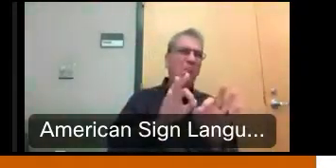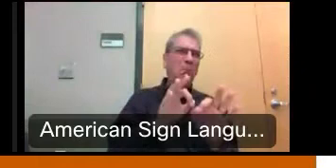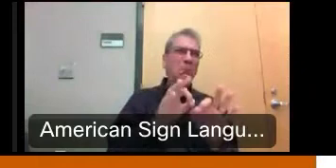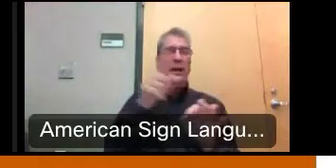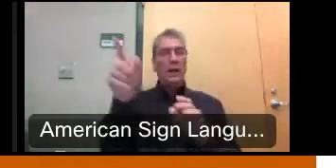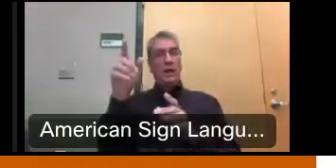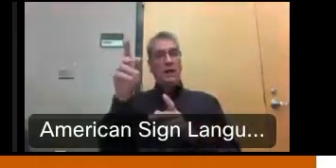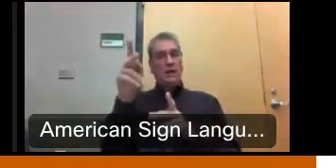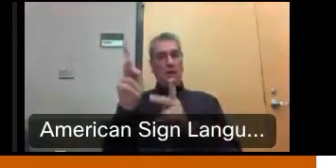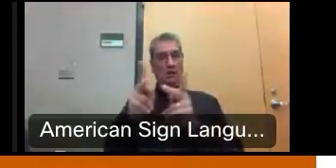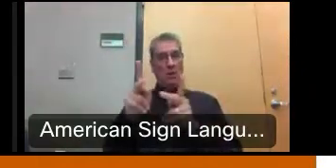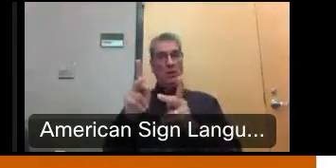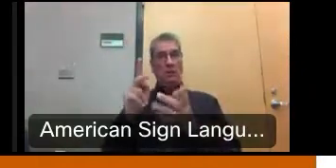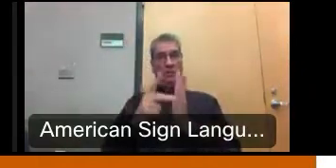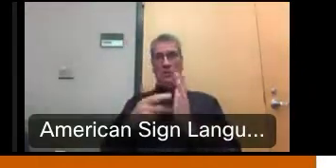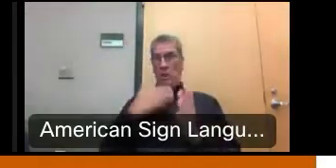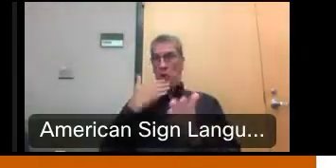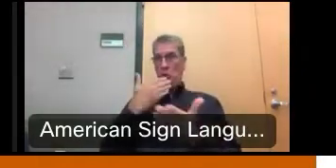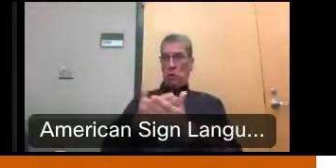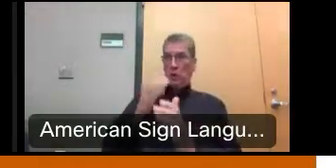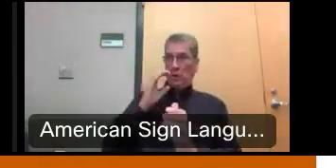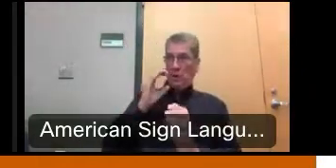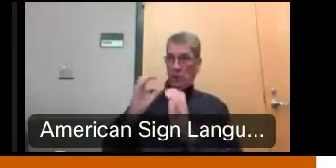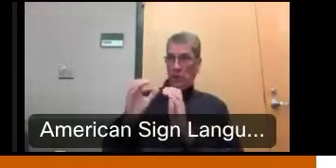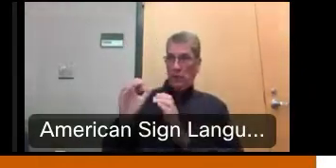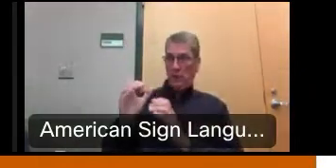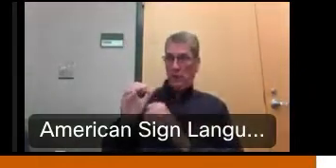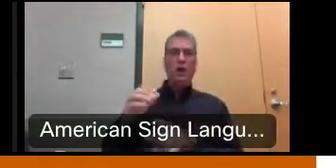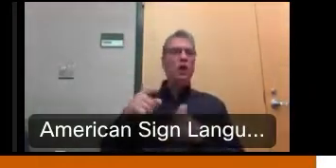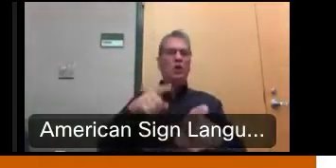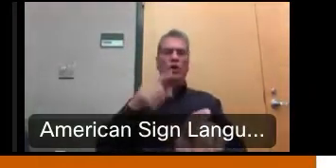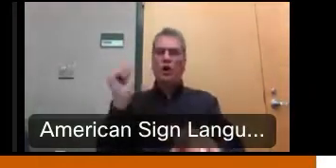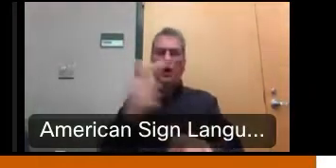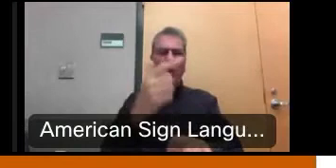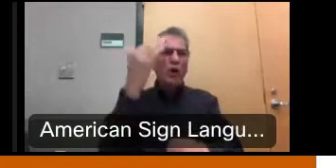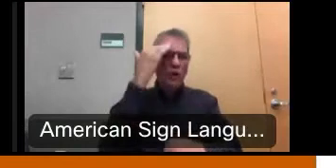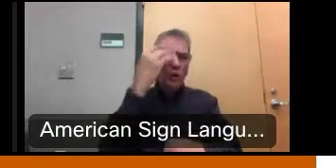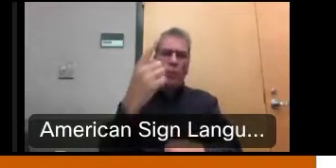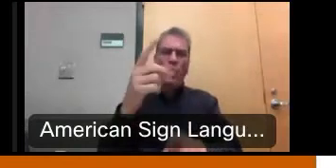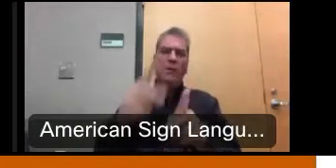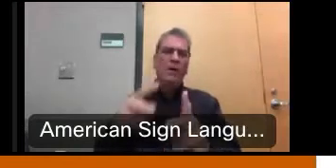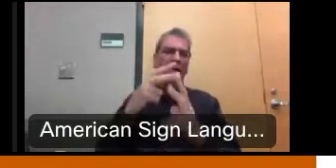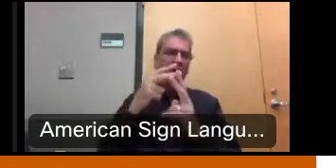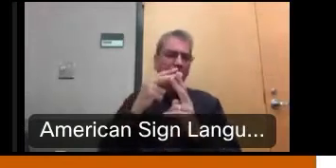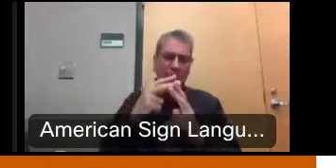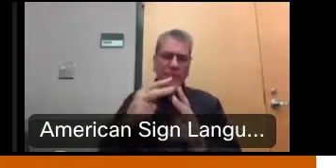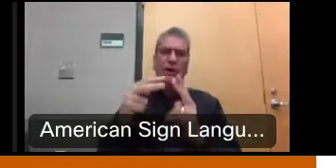means I'm good at communication. You all know, at least 1 person in your life, who is very outgoing, and also a terrible communicator.